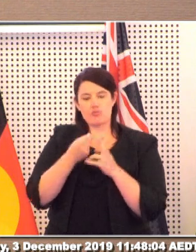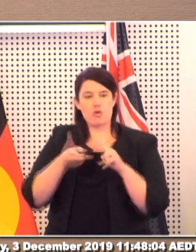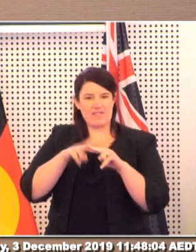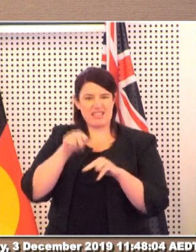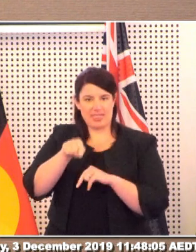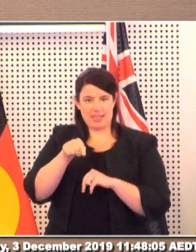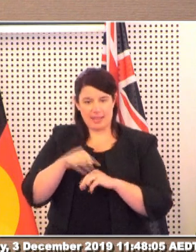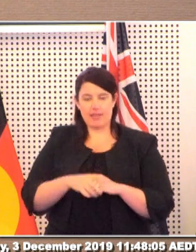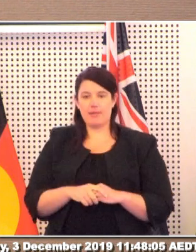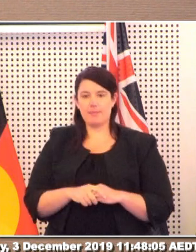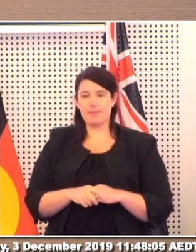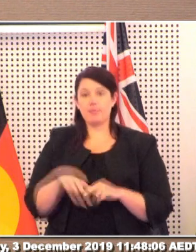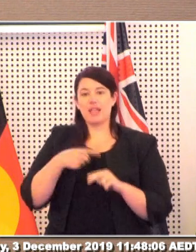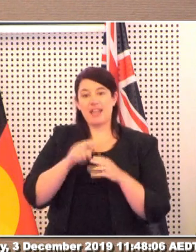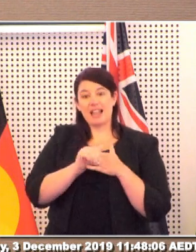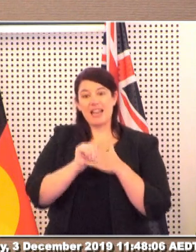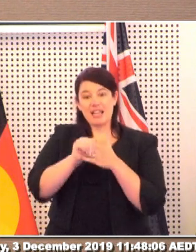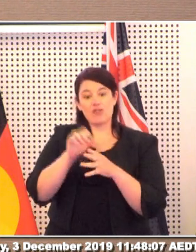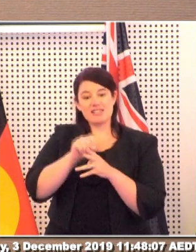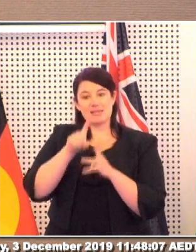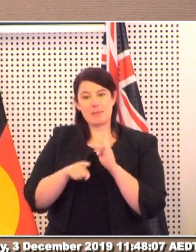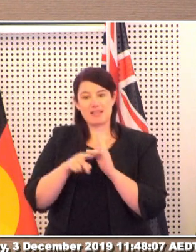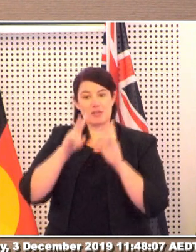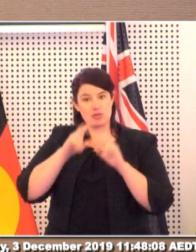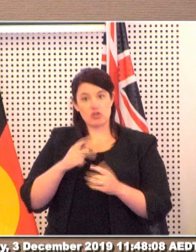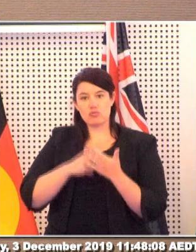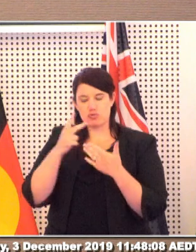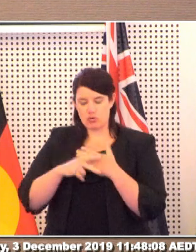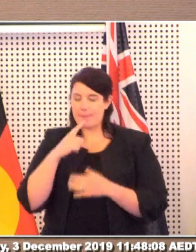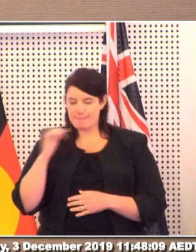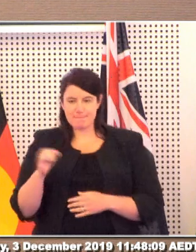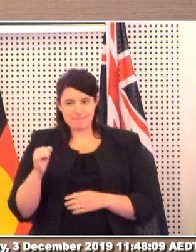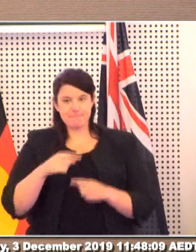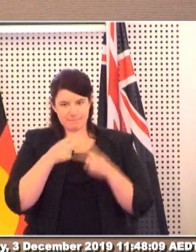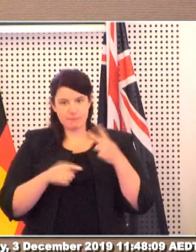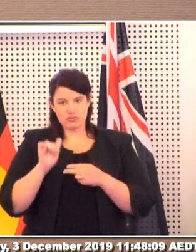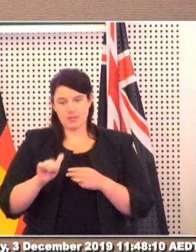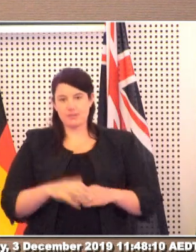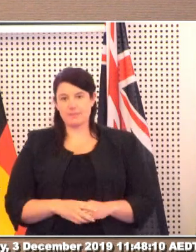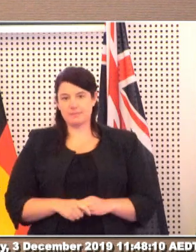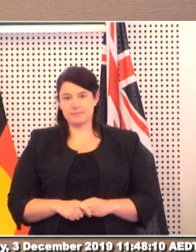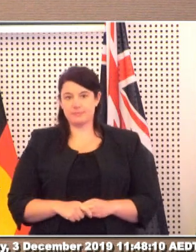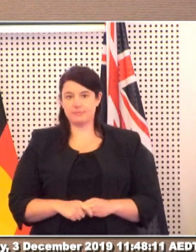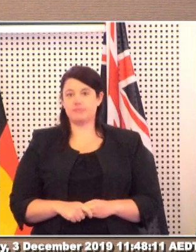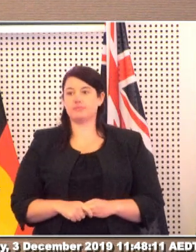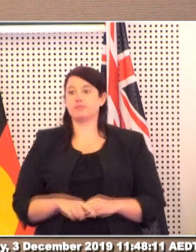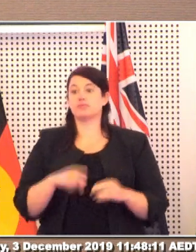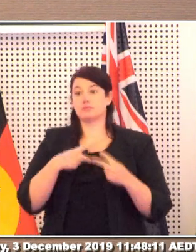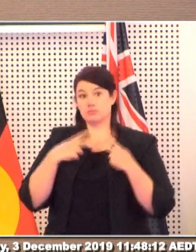And leader of the Disability Research Program there. I did. And Professor Robinson, have you prepared a statement for this Commission?